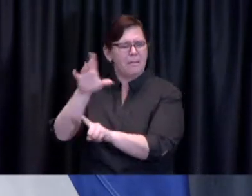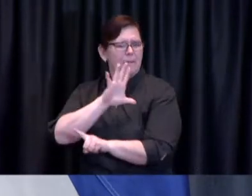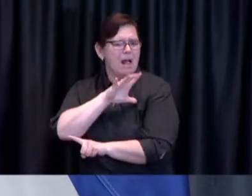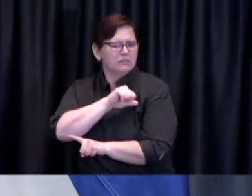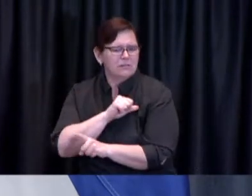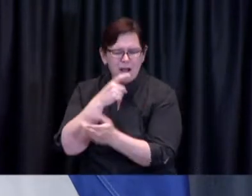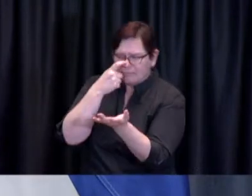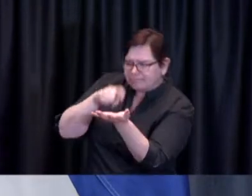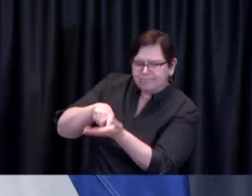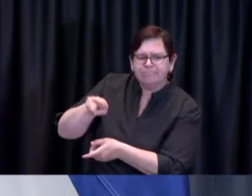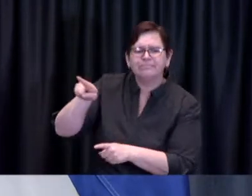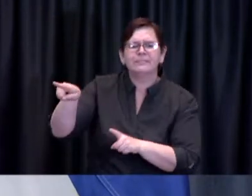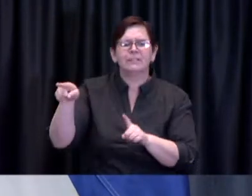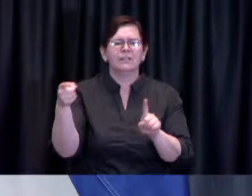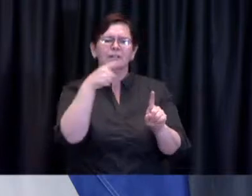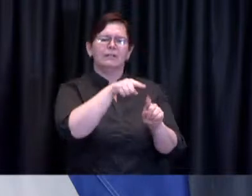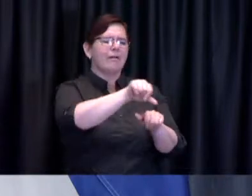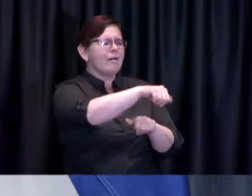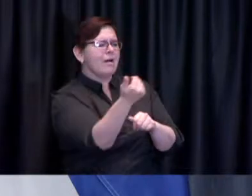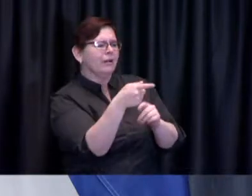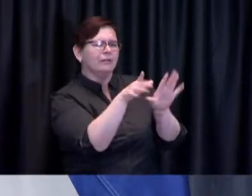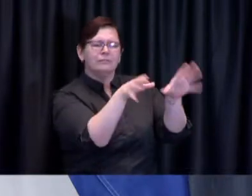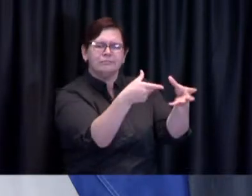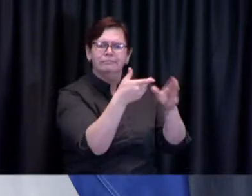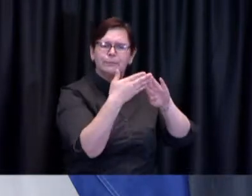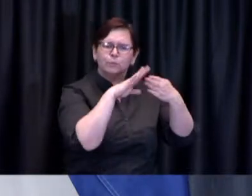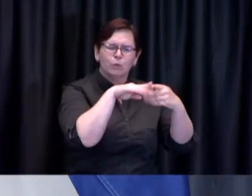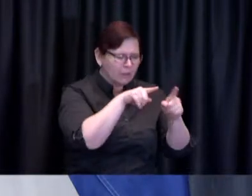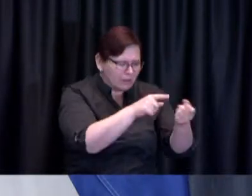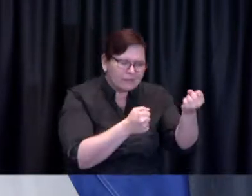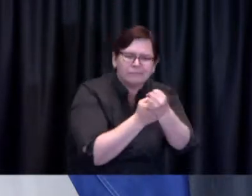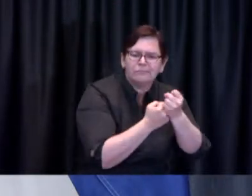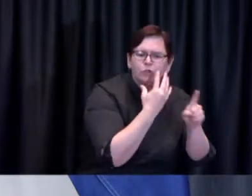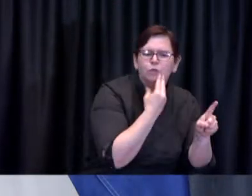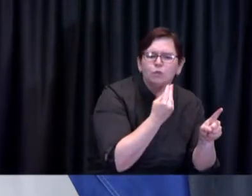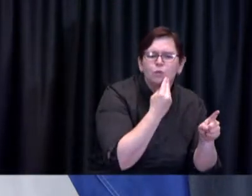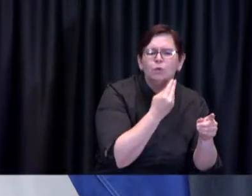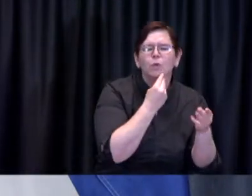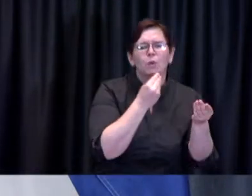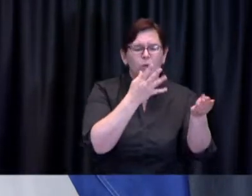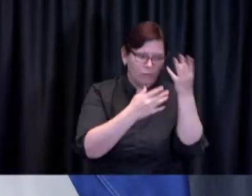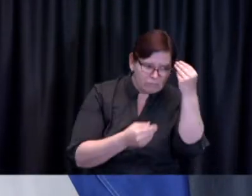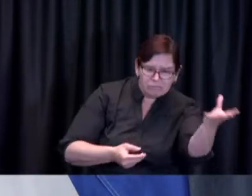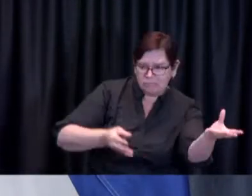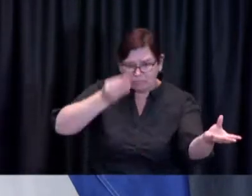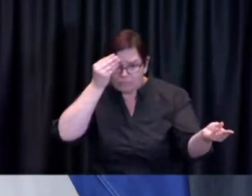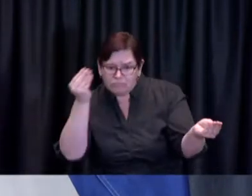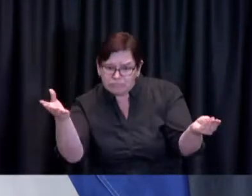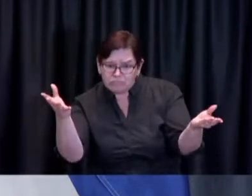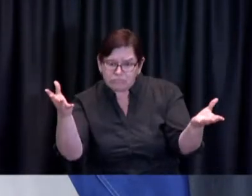to reiterate my commitment to them as mayor and my position that there is no room for hatred or